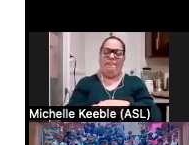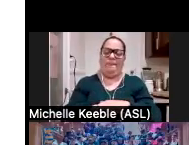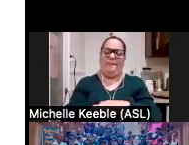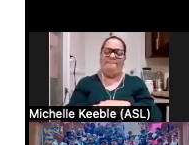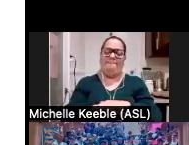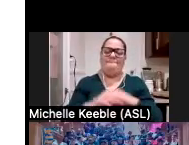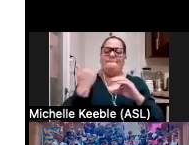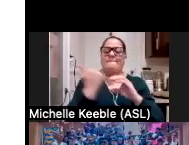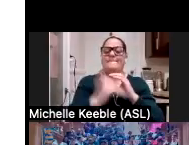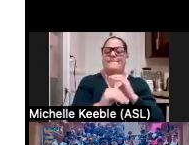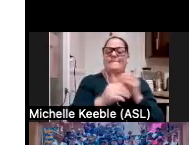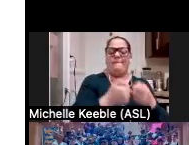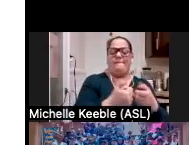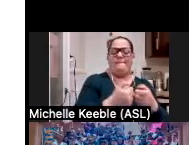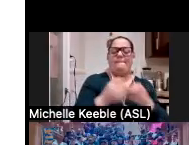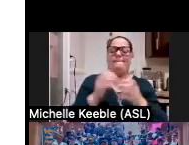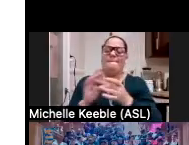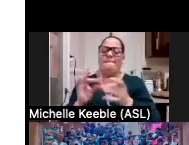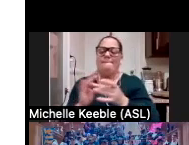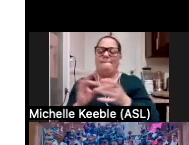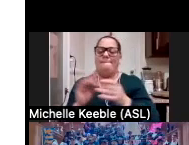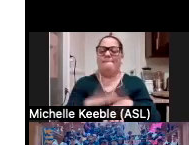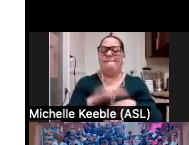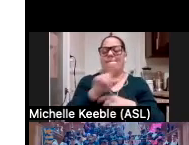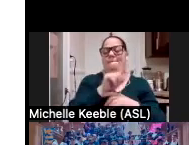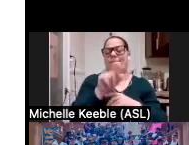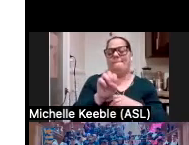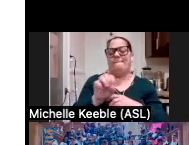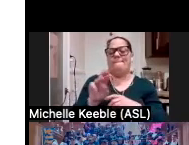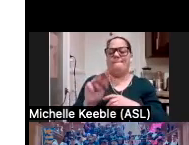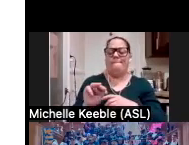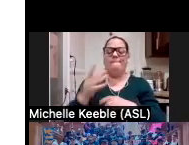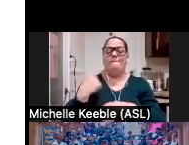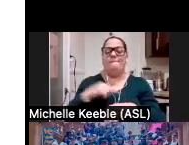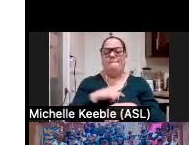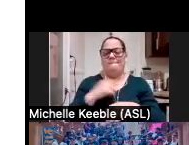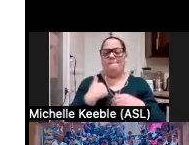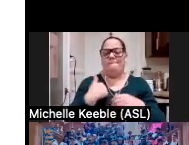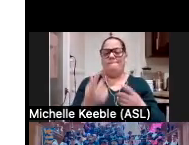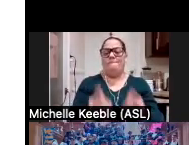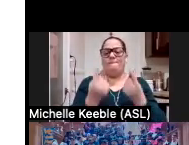a chat um, on Zoom right now if you guys actually are interested in anything when it comes to any